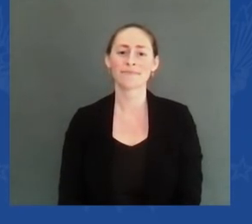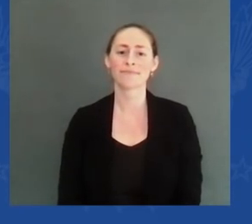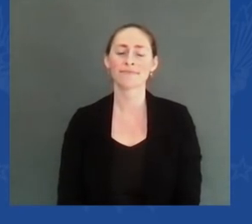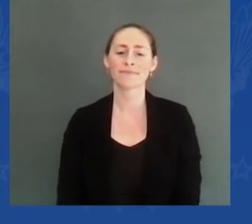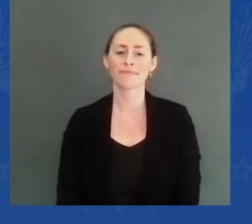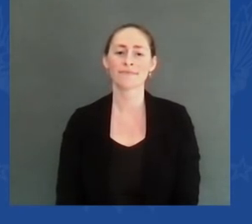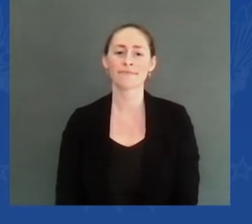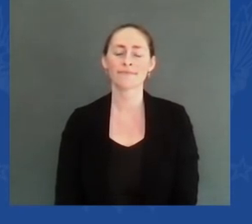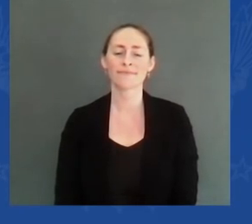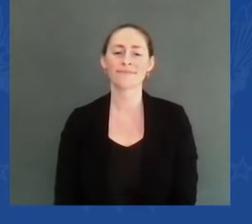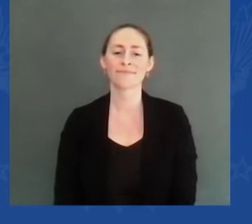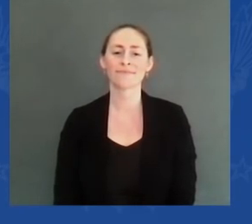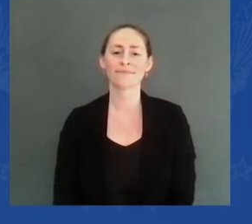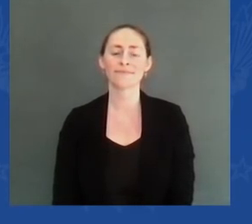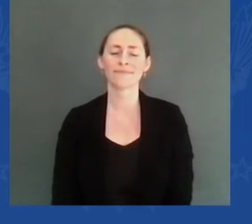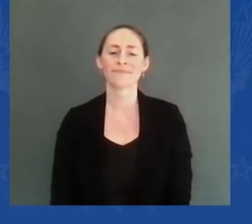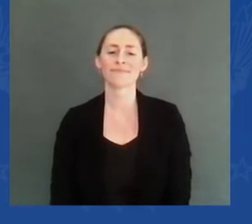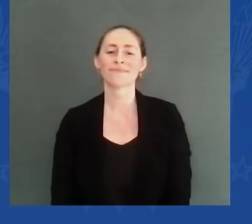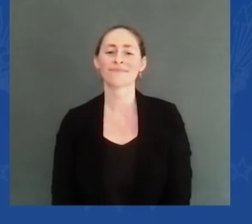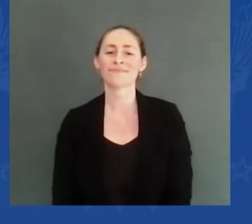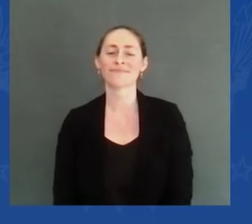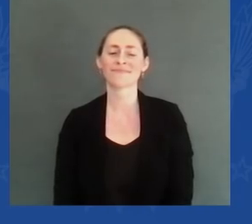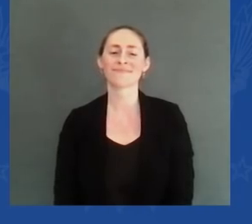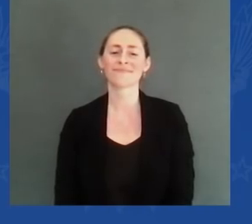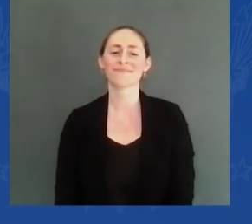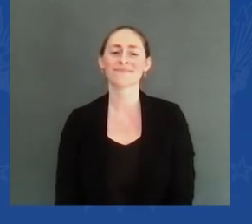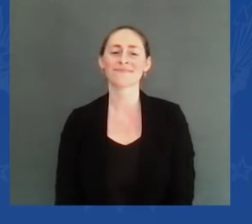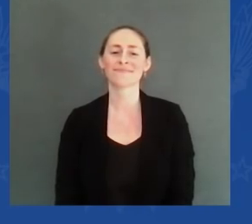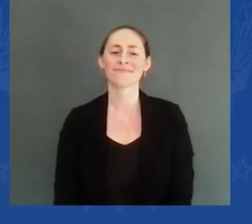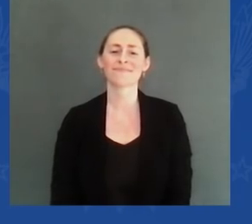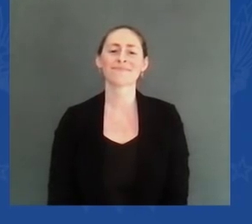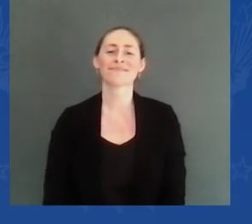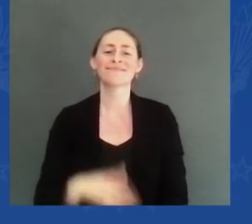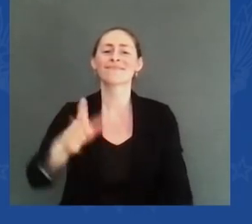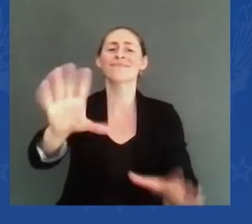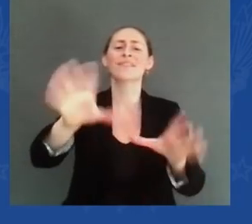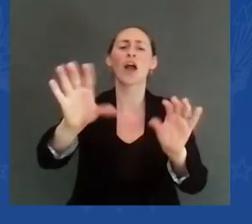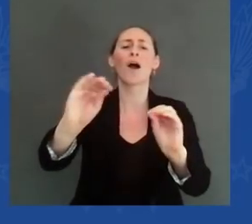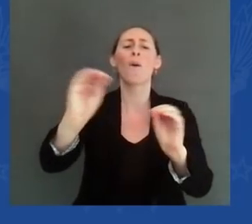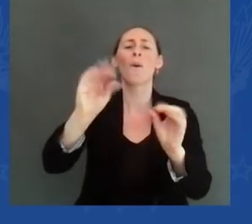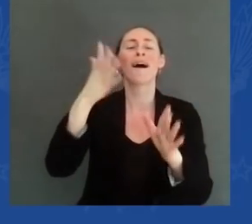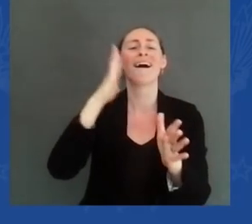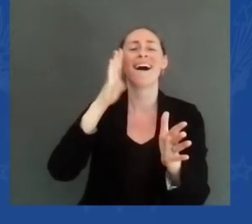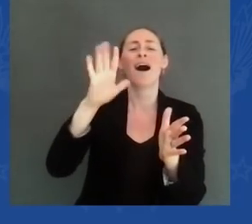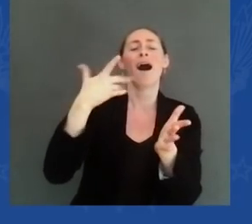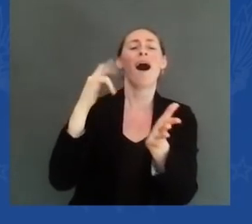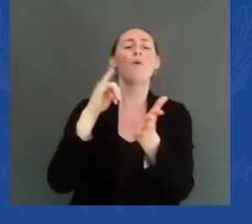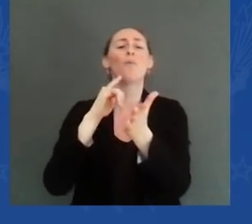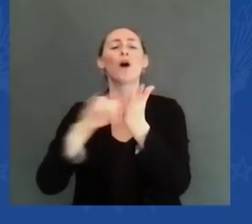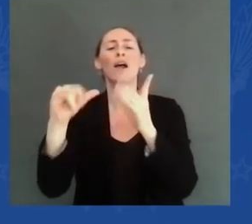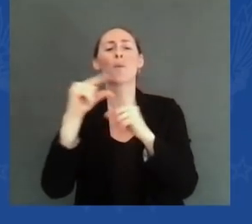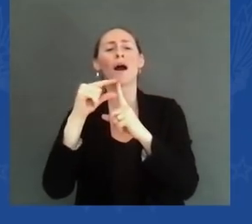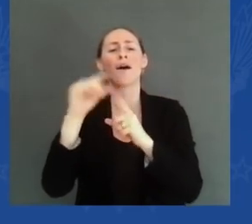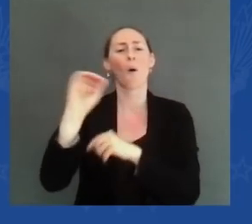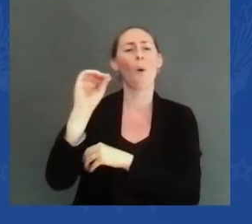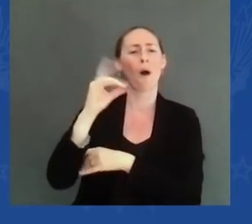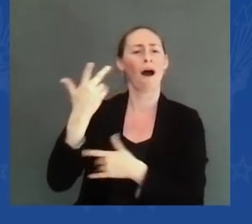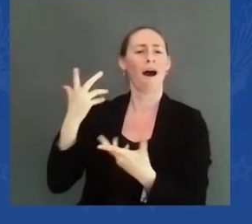that's a Brooklyn word or bother him to come. So Mr. President, it is my distinct honor